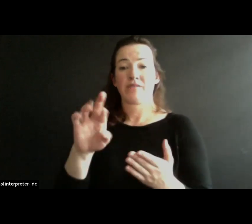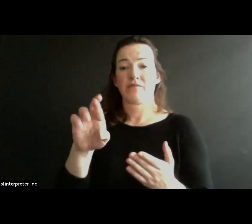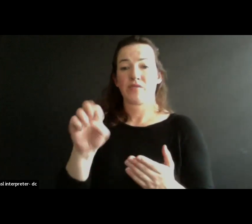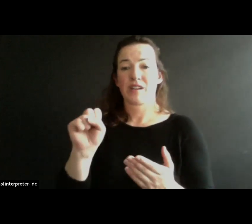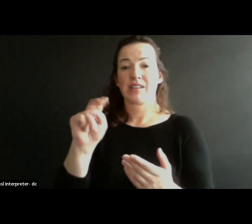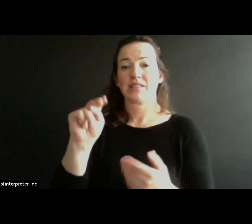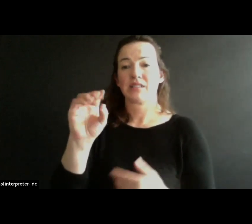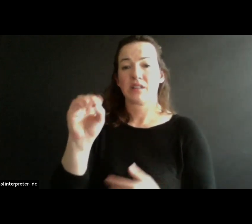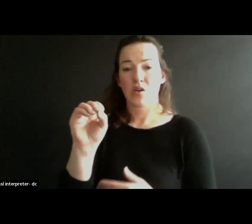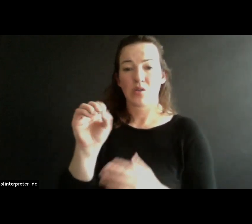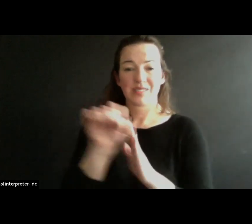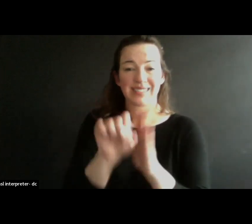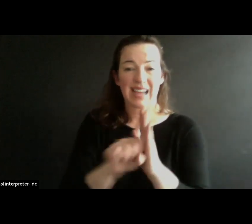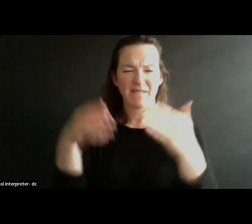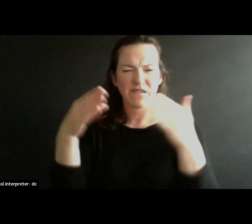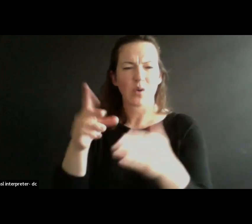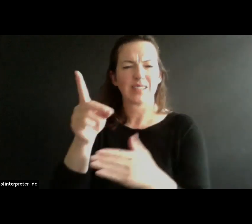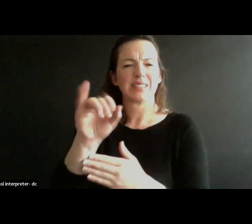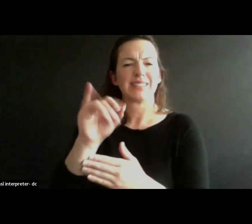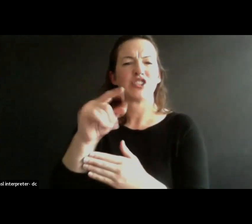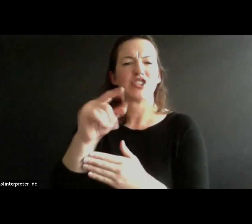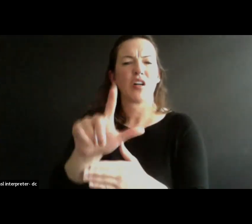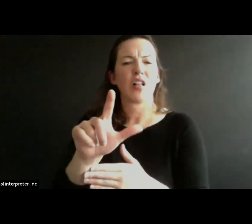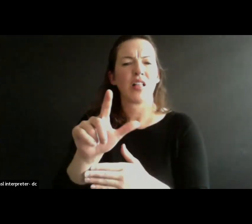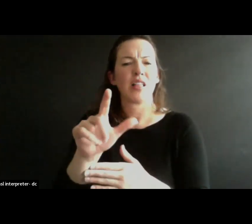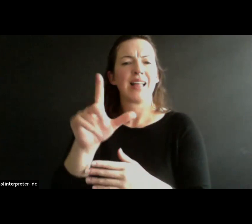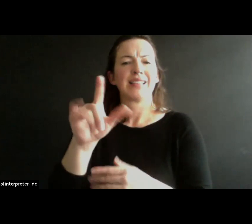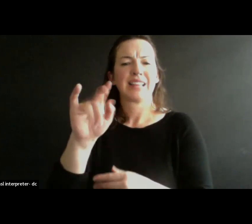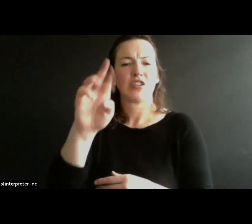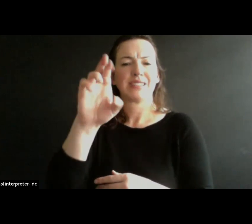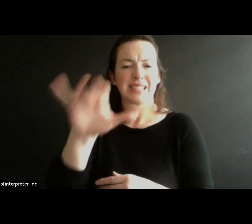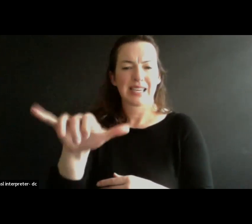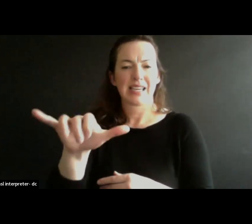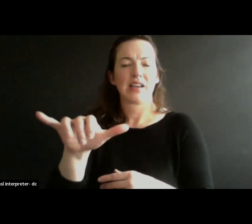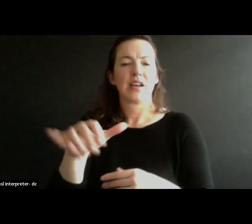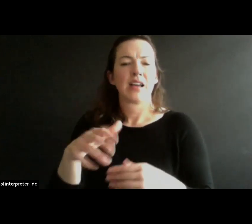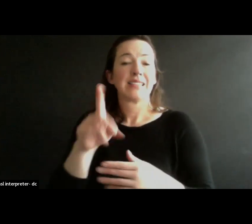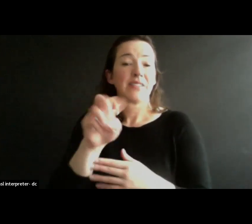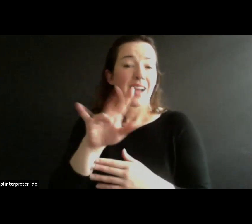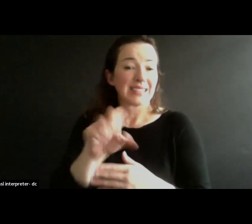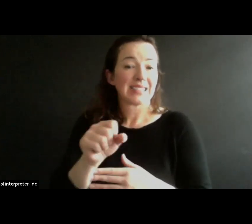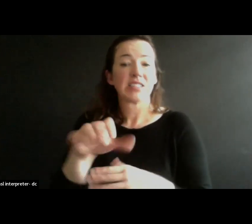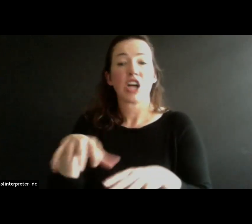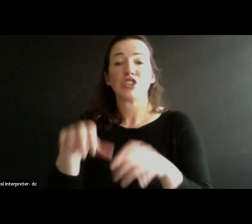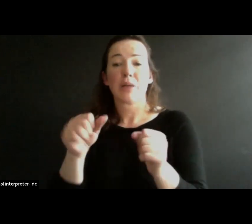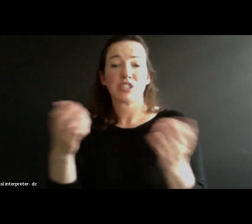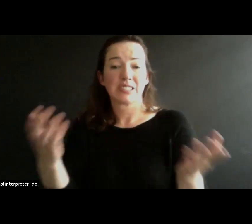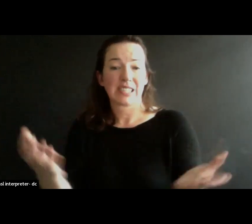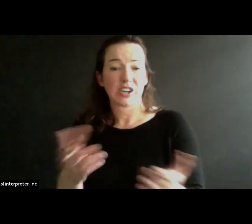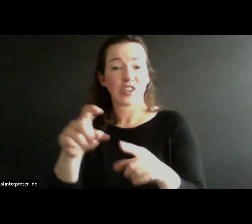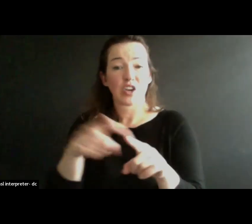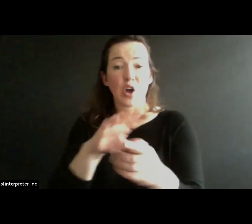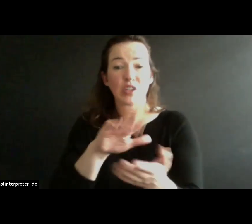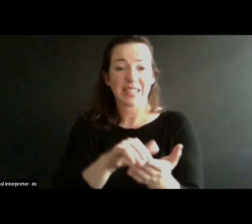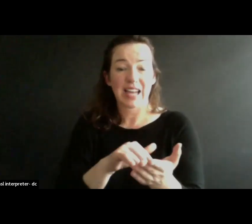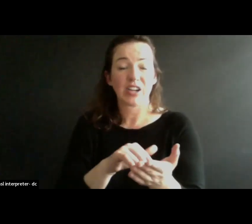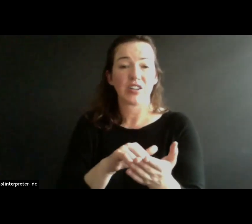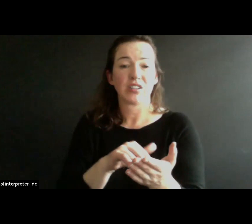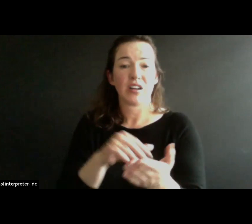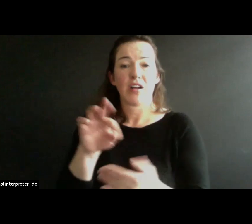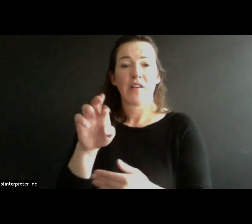focusing on digital literacy and devices and adoption. So manage, call center allows communities